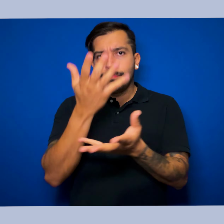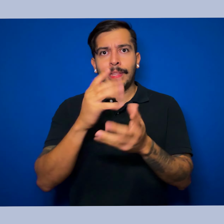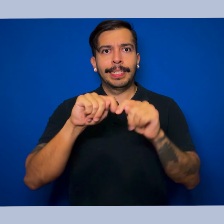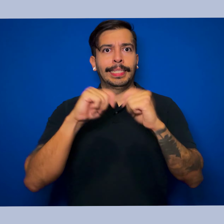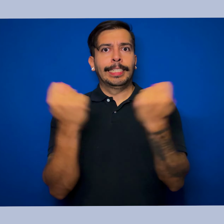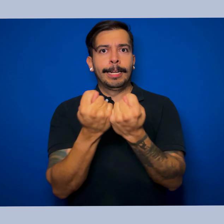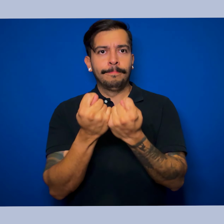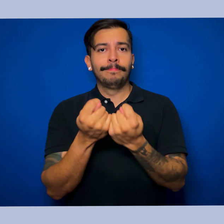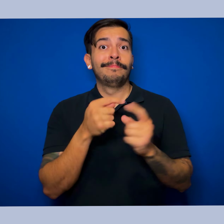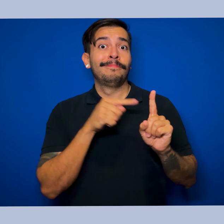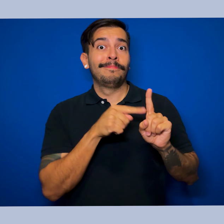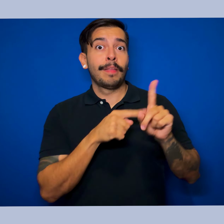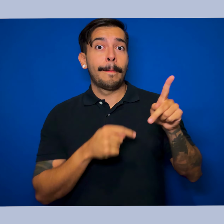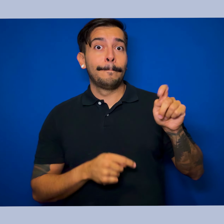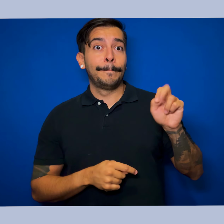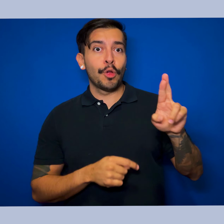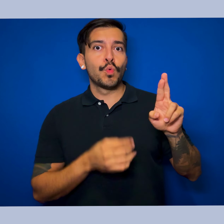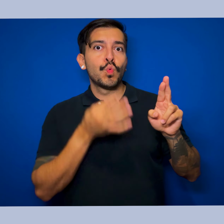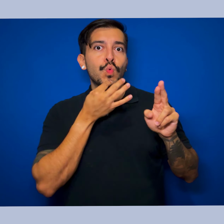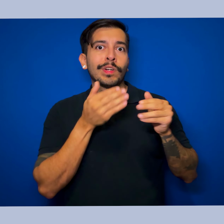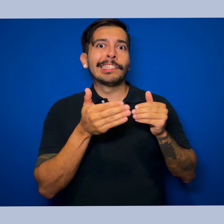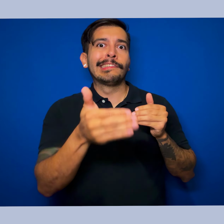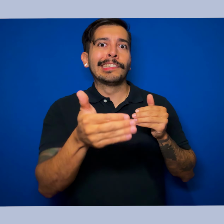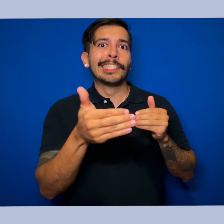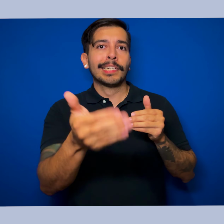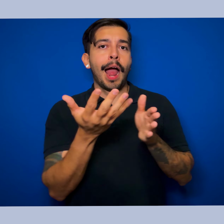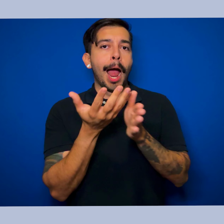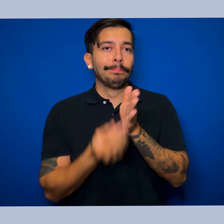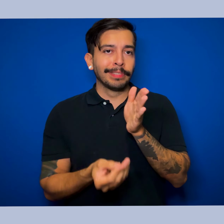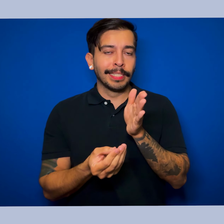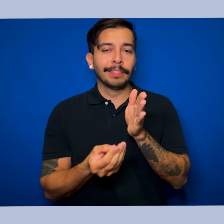of the catering team about Peter's upcoming absence